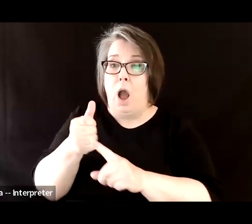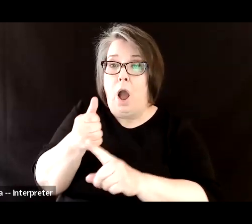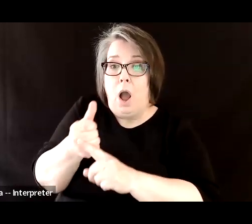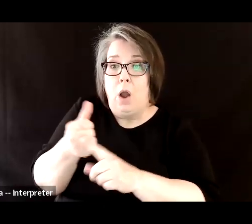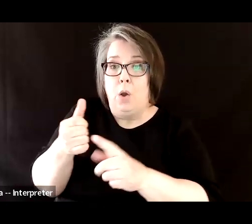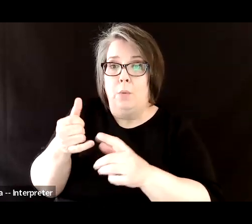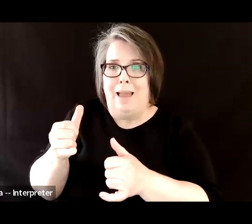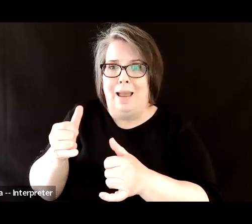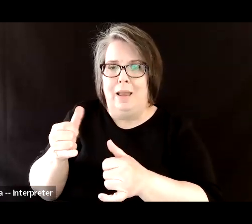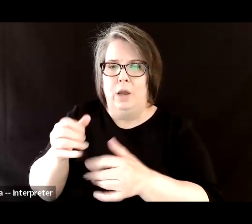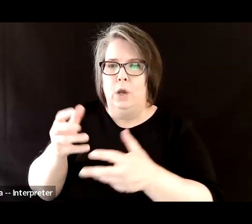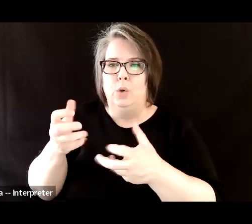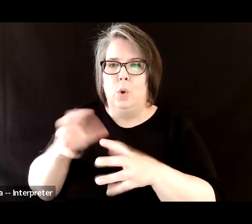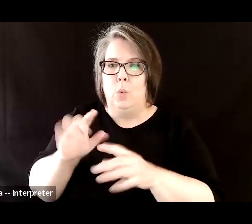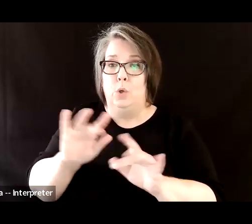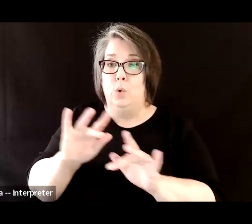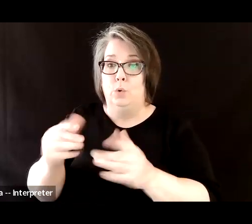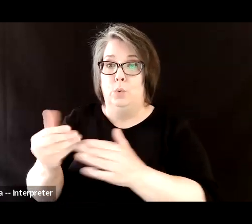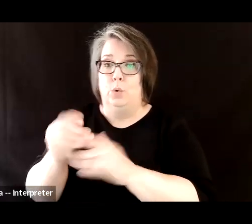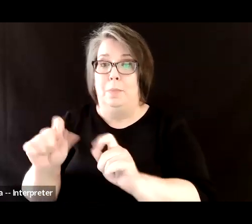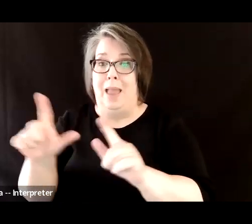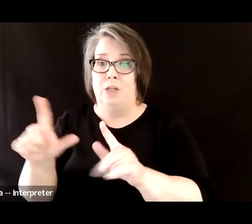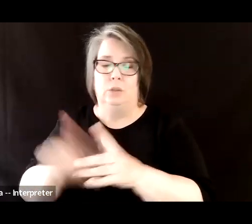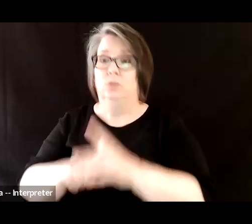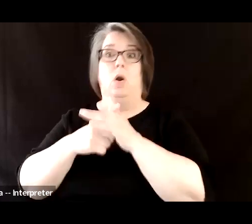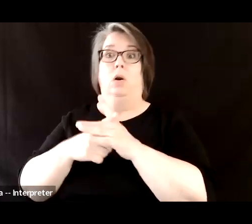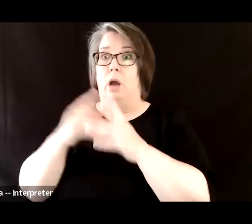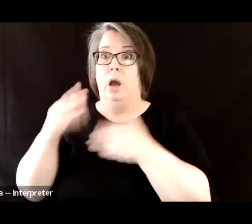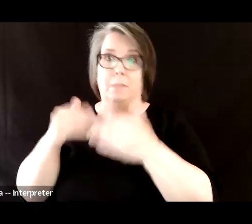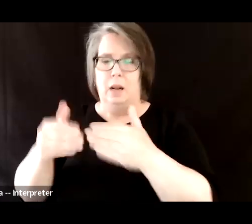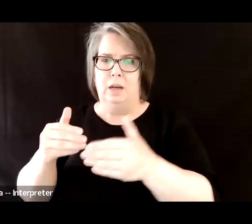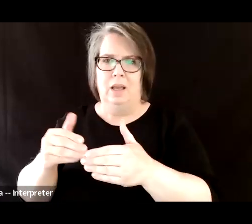not going to start automatically. That could be frustrating for anyone but especially for